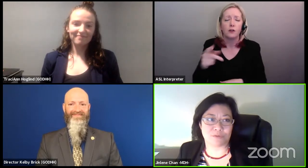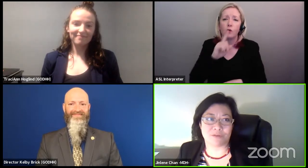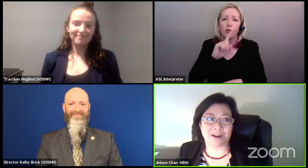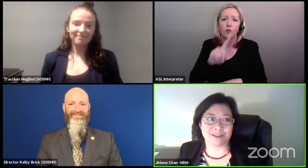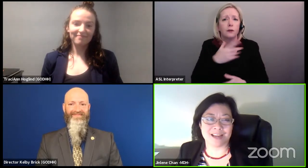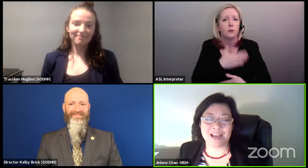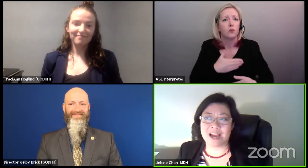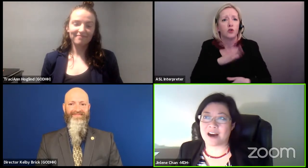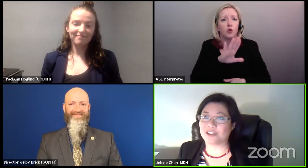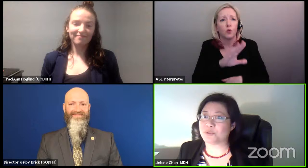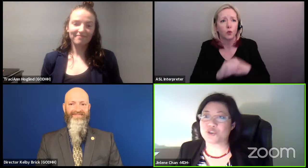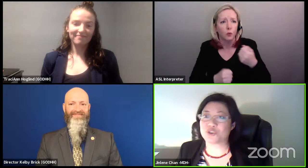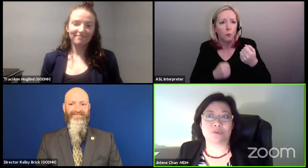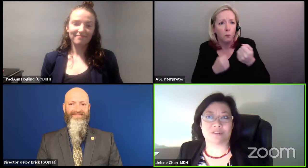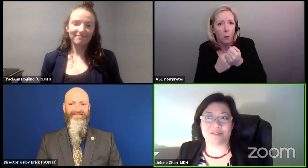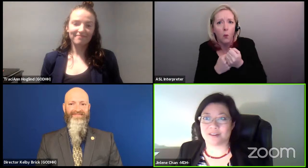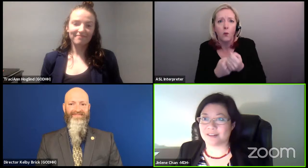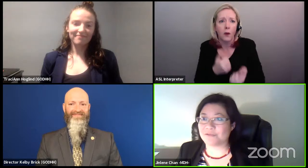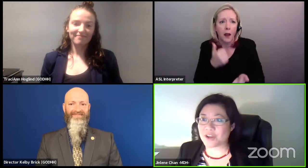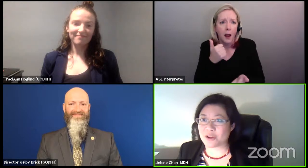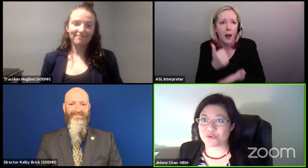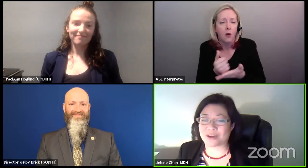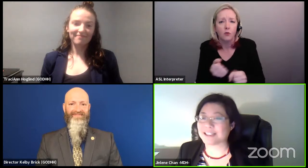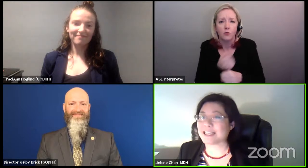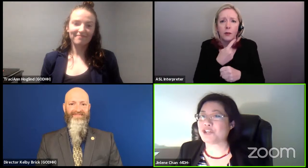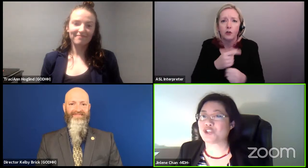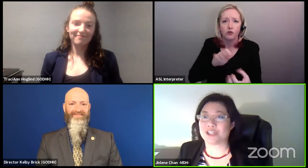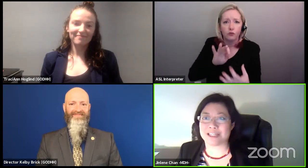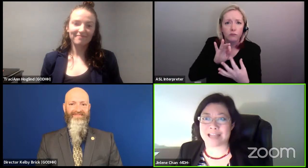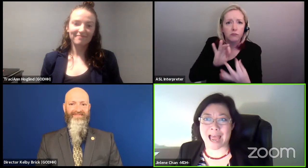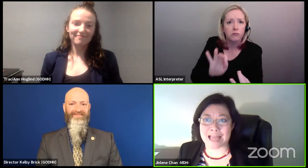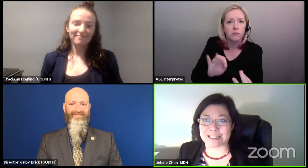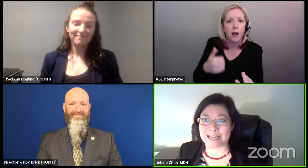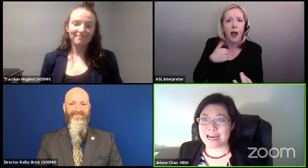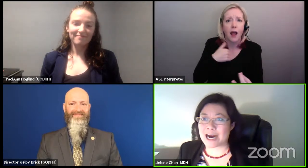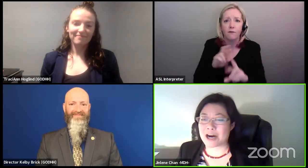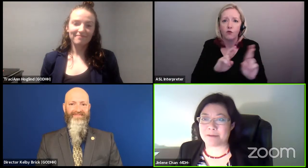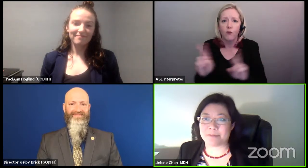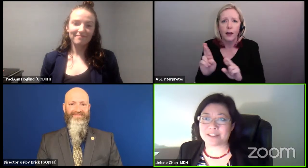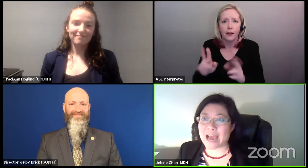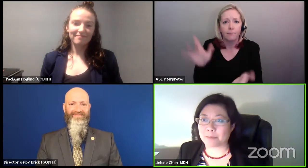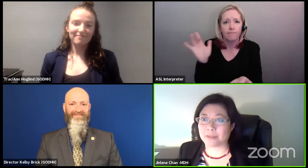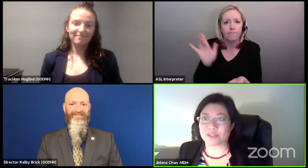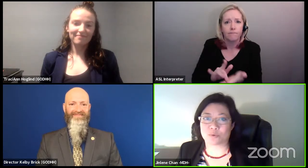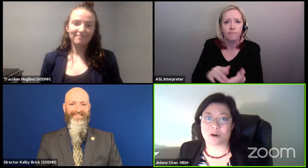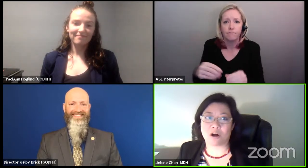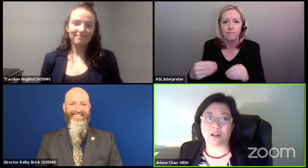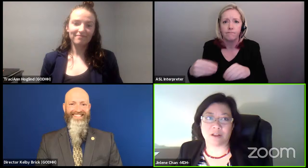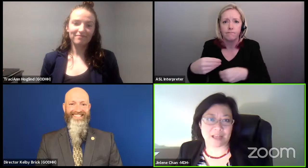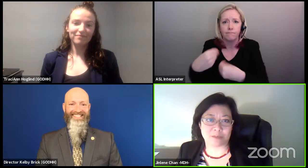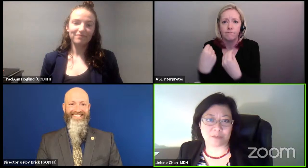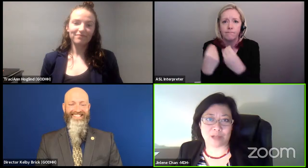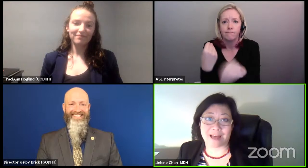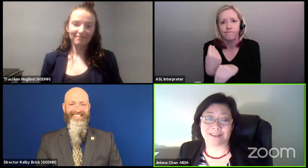you provided to ensure the video translation and the tablets were all available at the